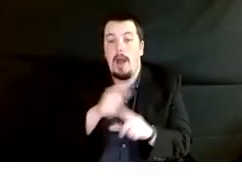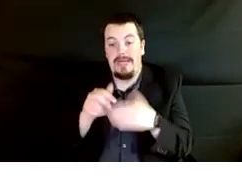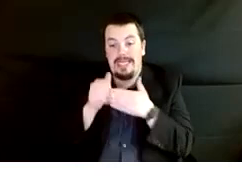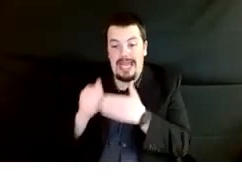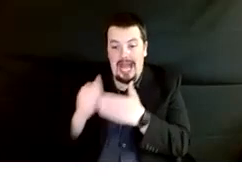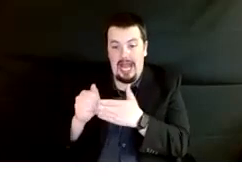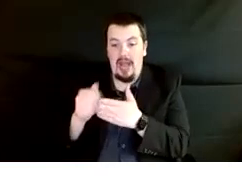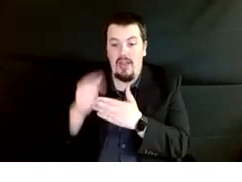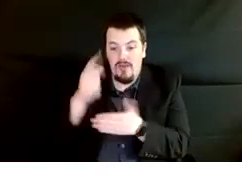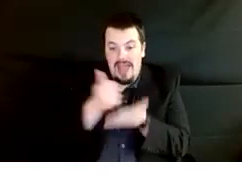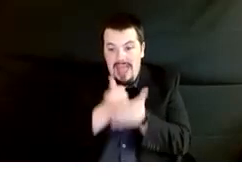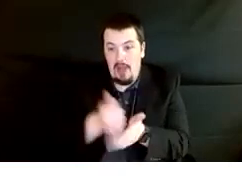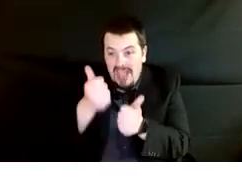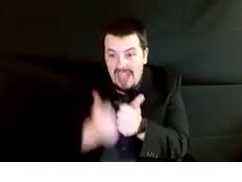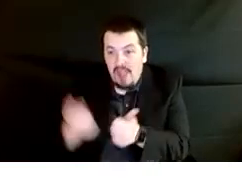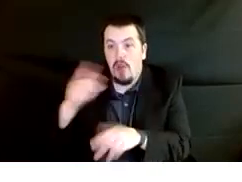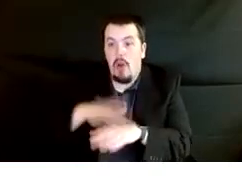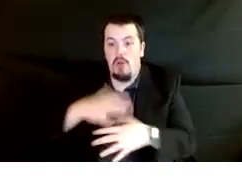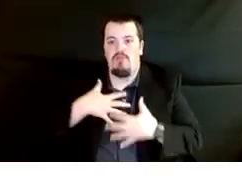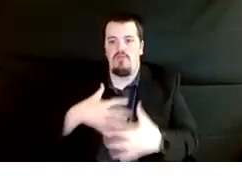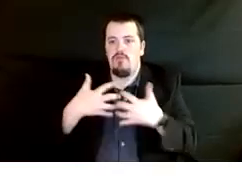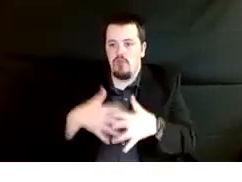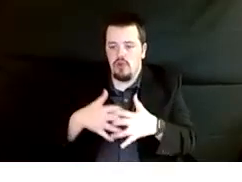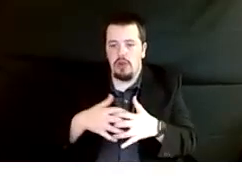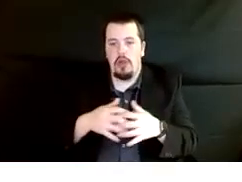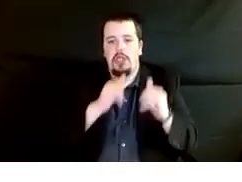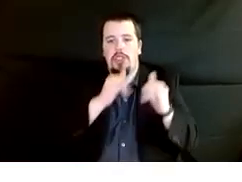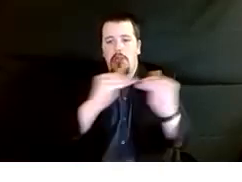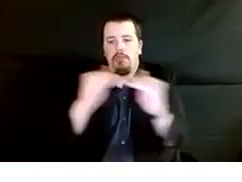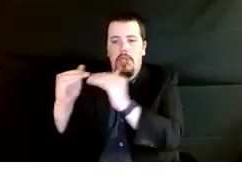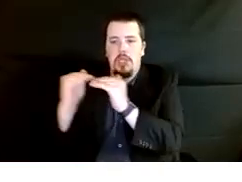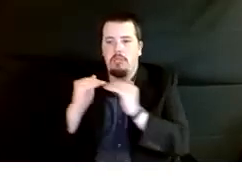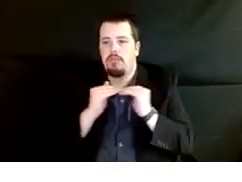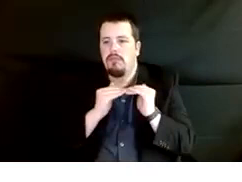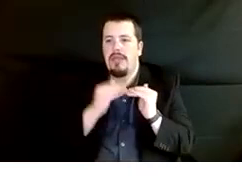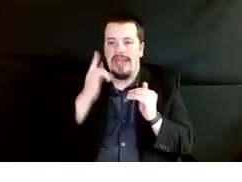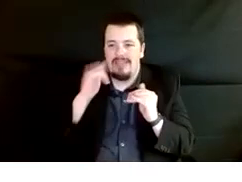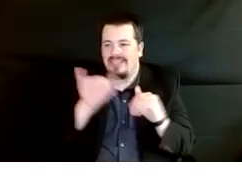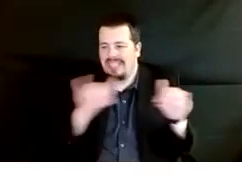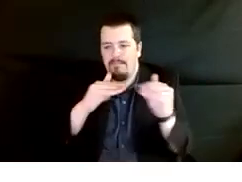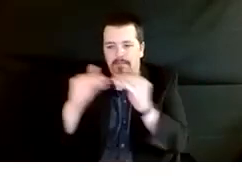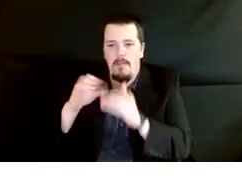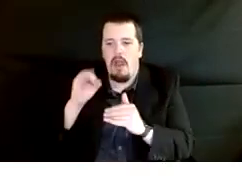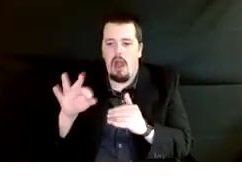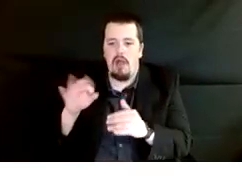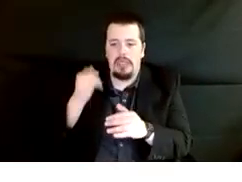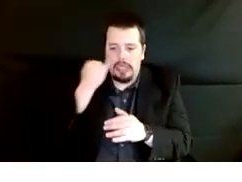every person on a ventilator exactly the same as if they were the same level of fragility or or